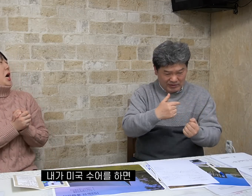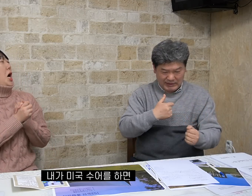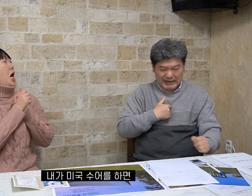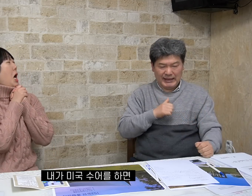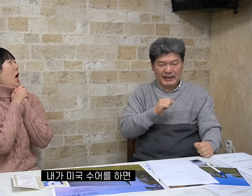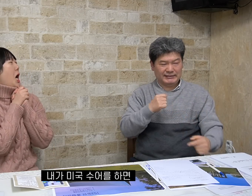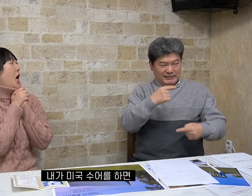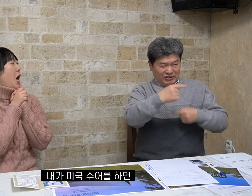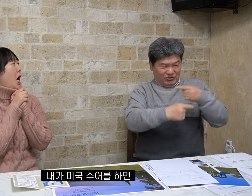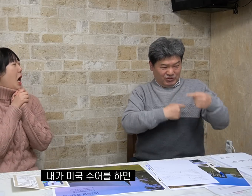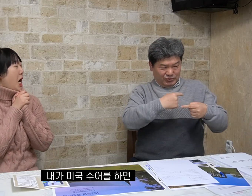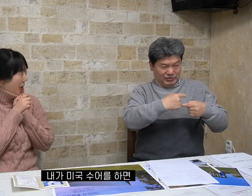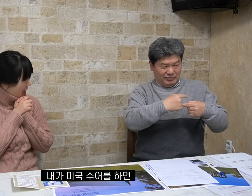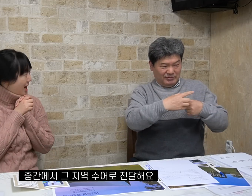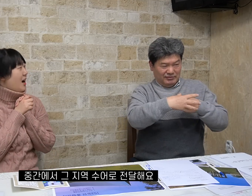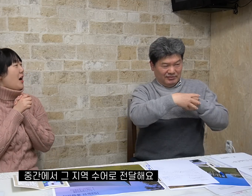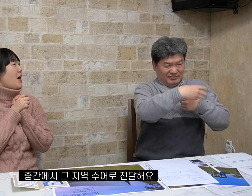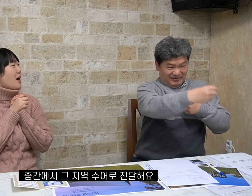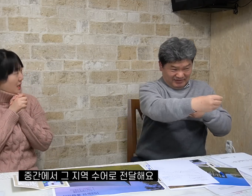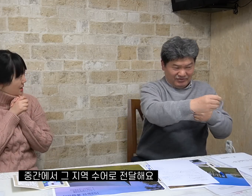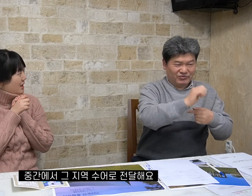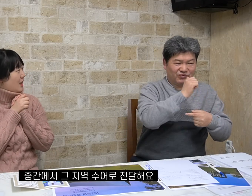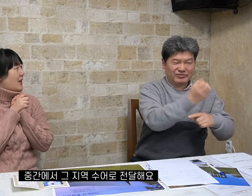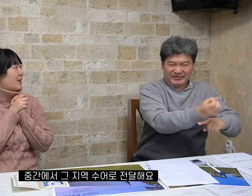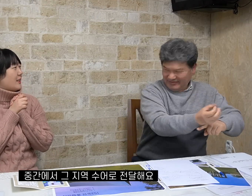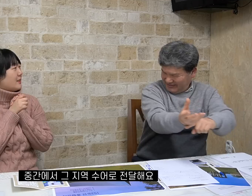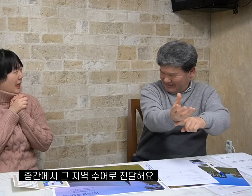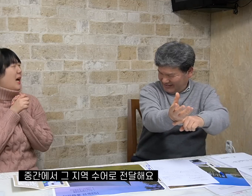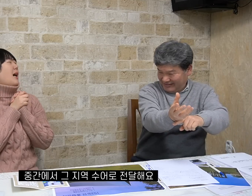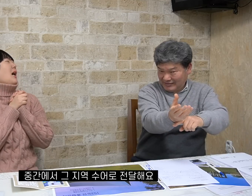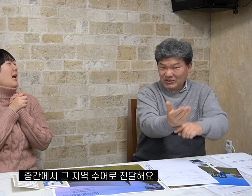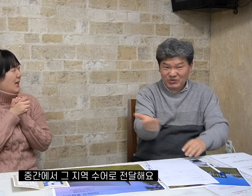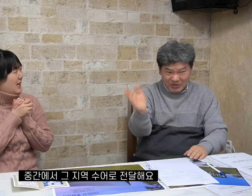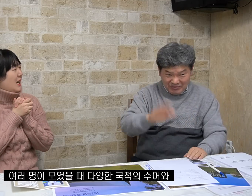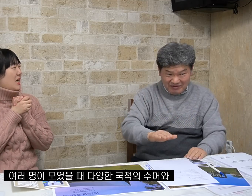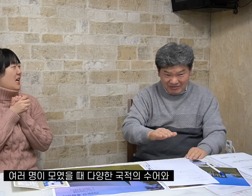When I speak American sign language, the middle is delivered in the local sign language.